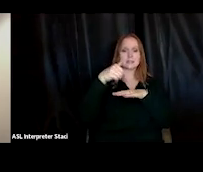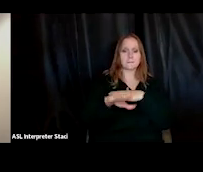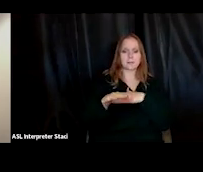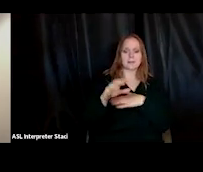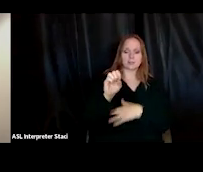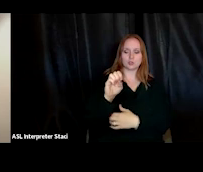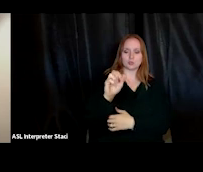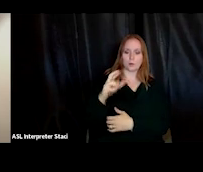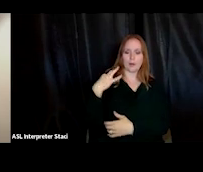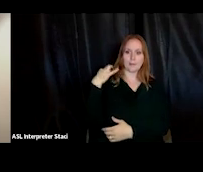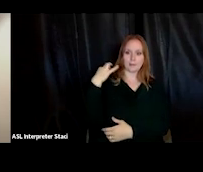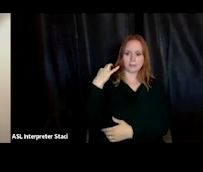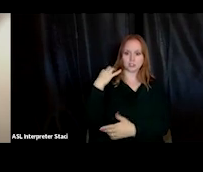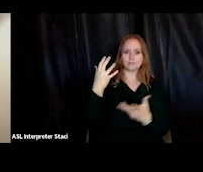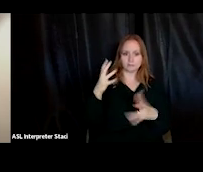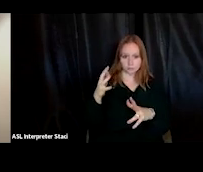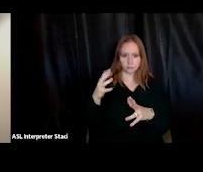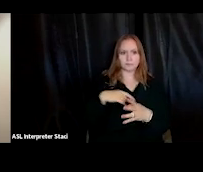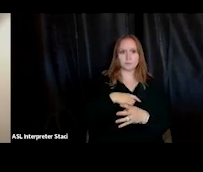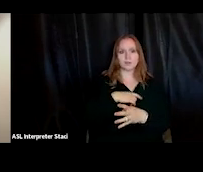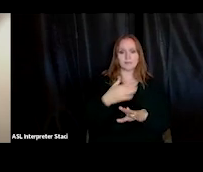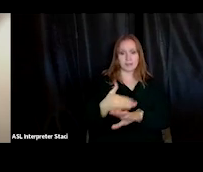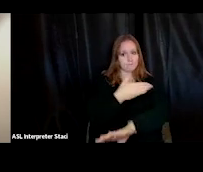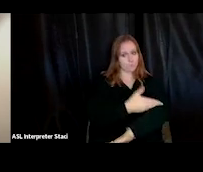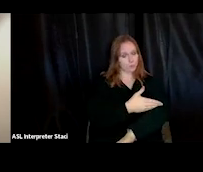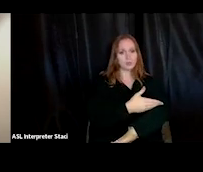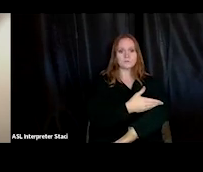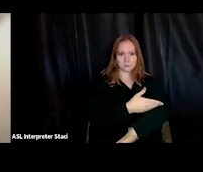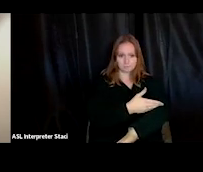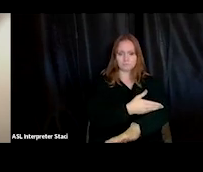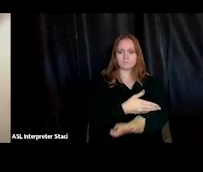We've really improved communication with our representative